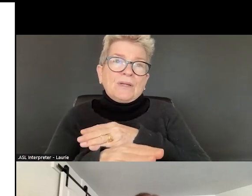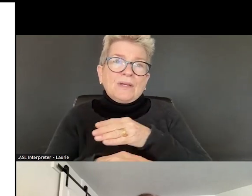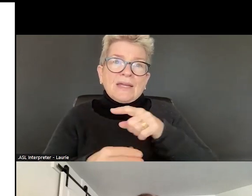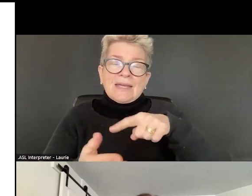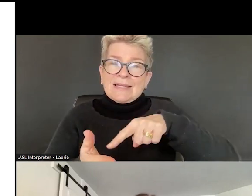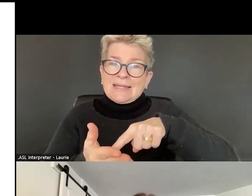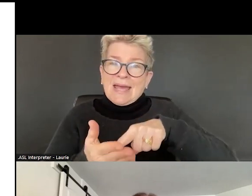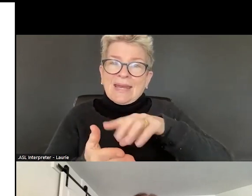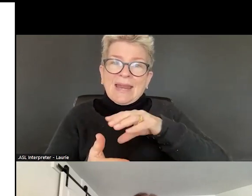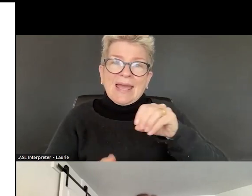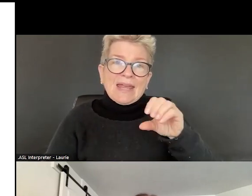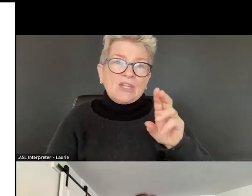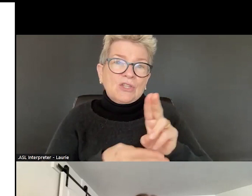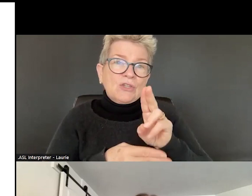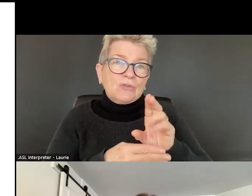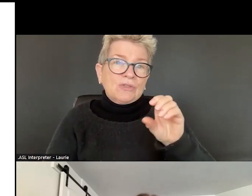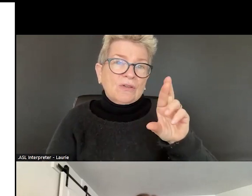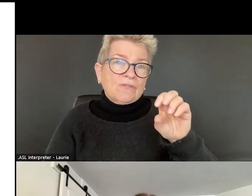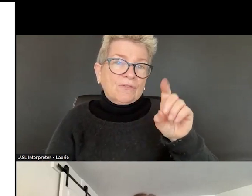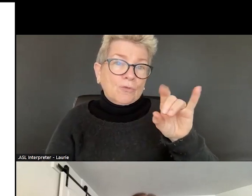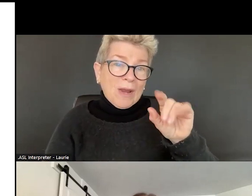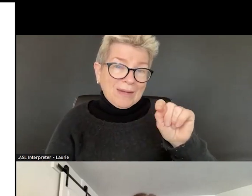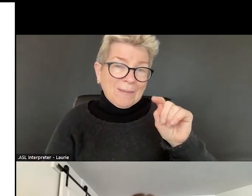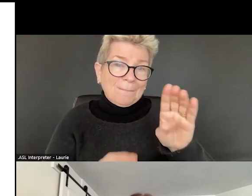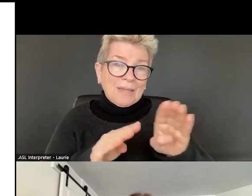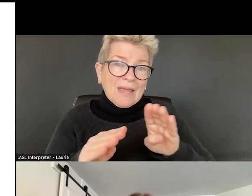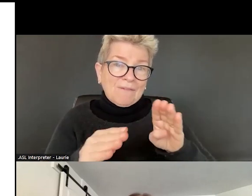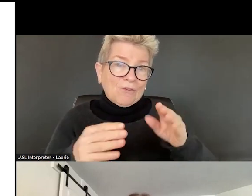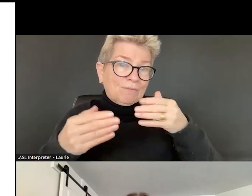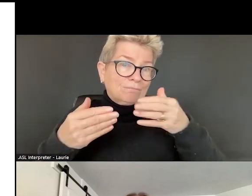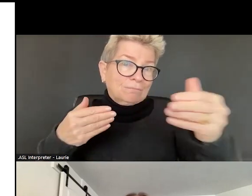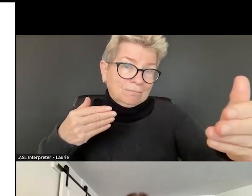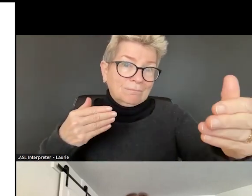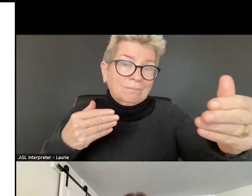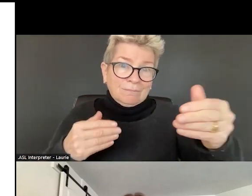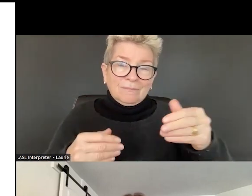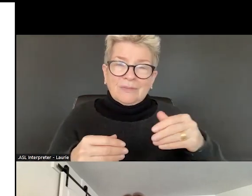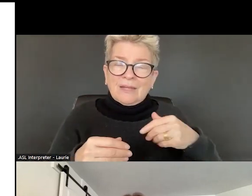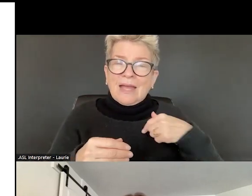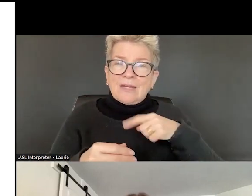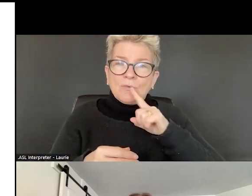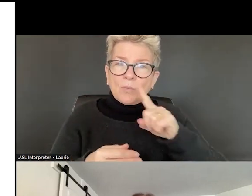behaviors for a really long time in the future; and it's especially helping